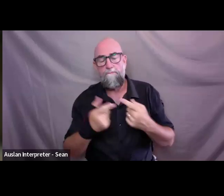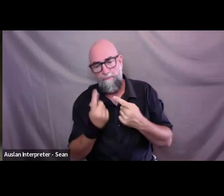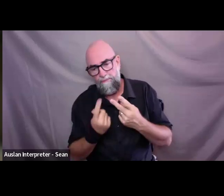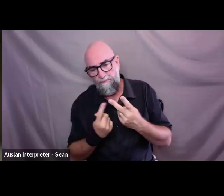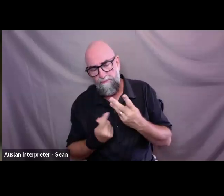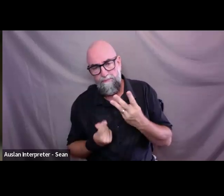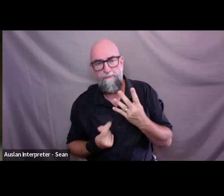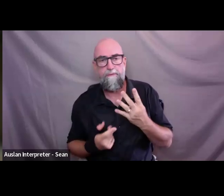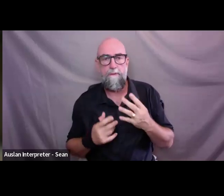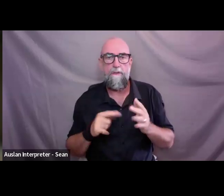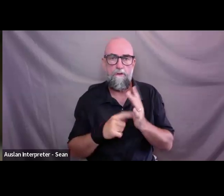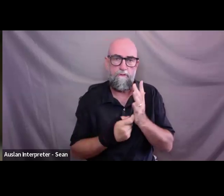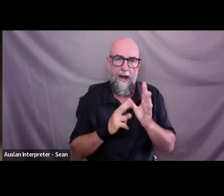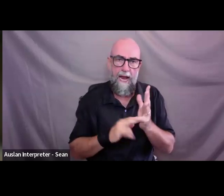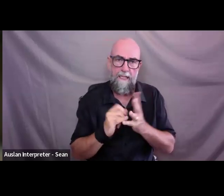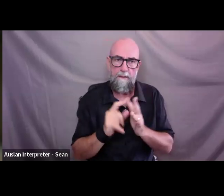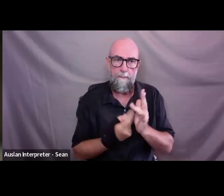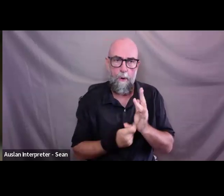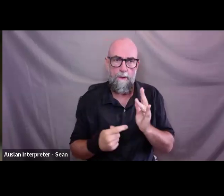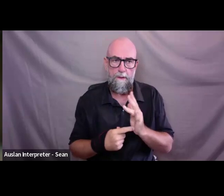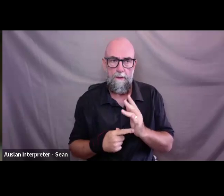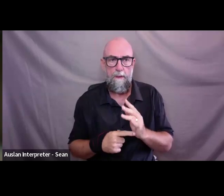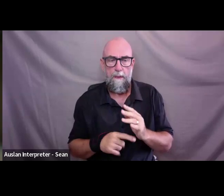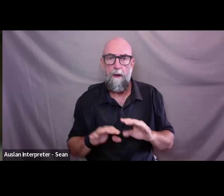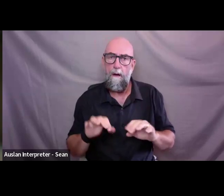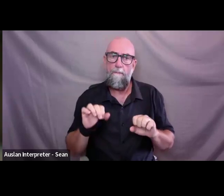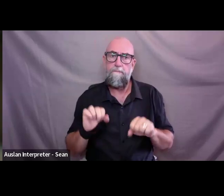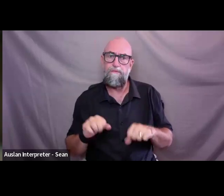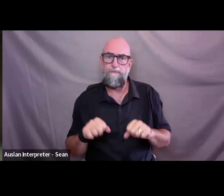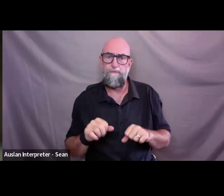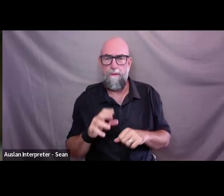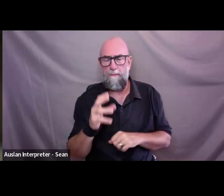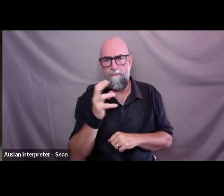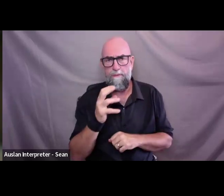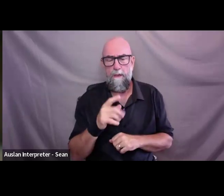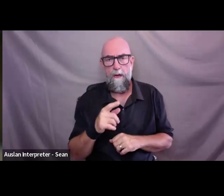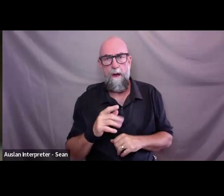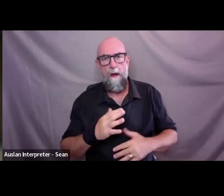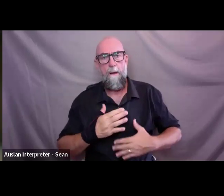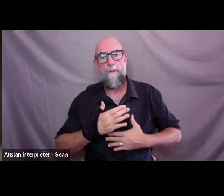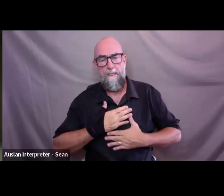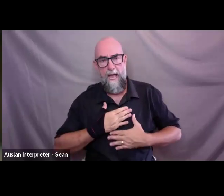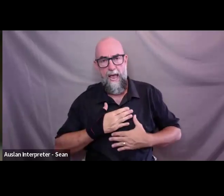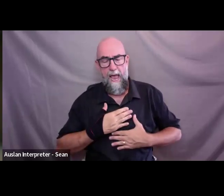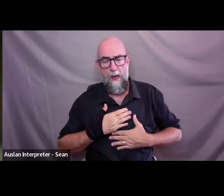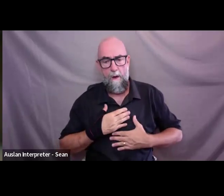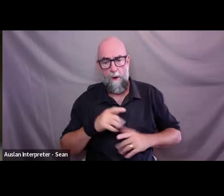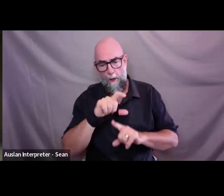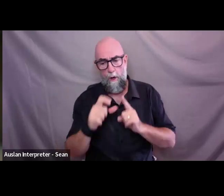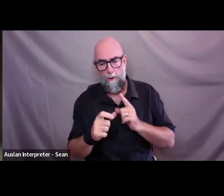one of the other things that I'm curious to explore is rather than growing, how do we redistribute